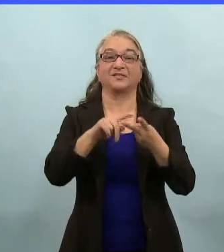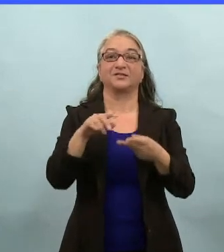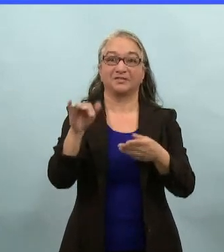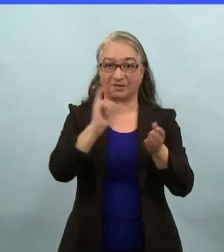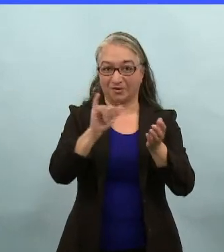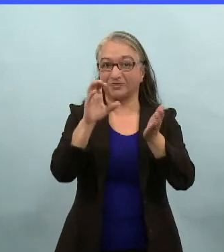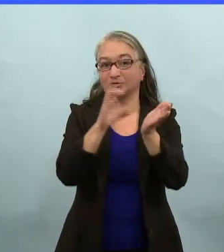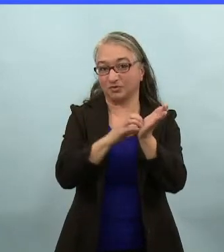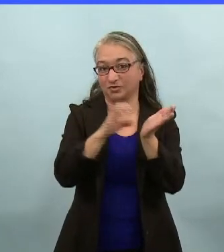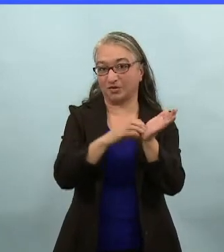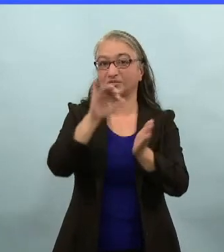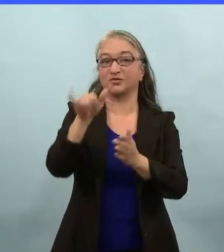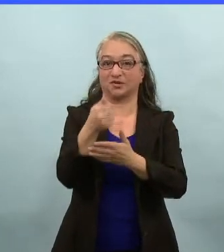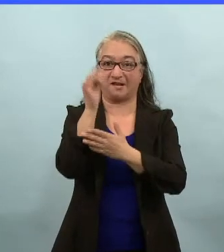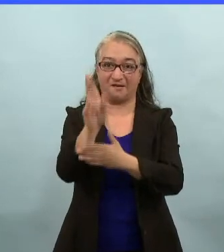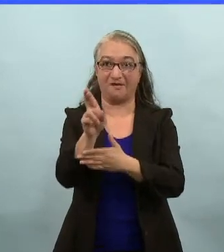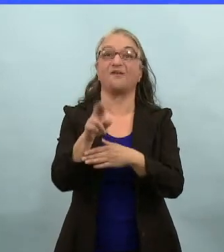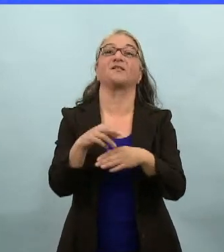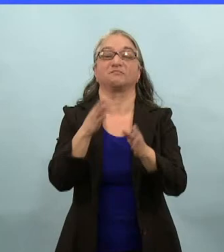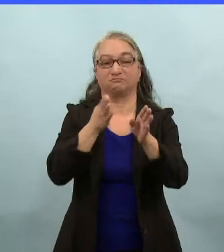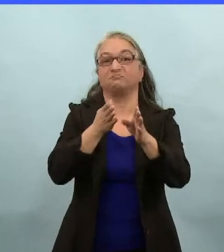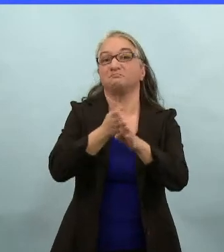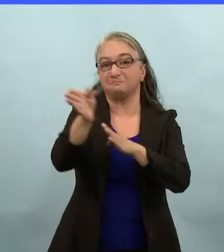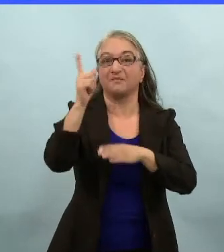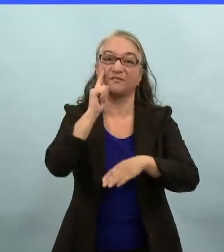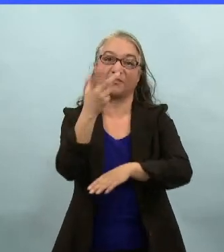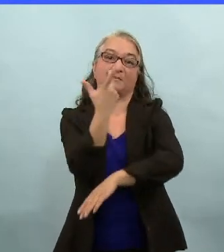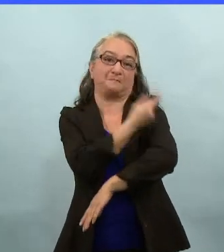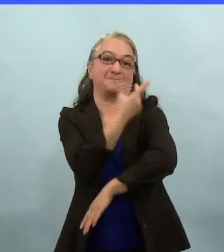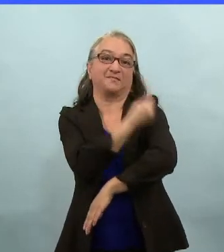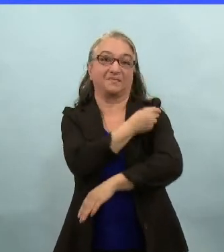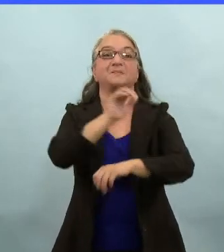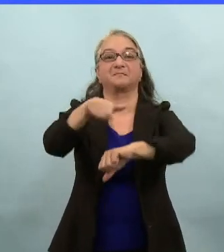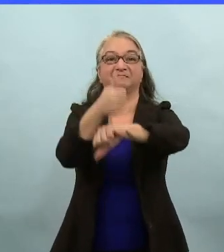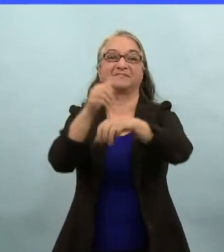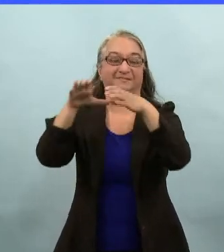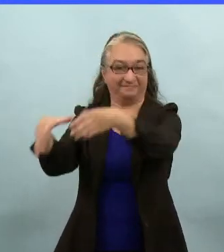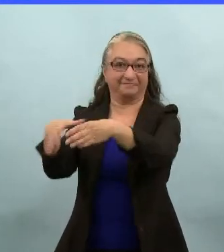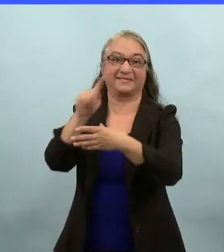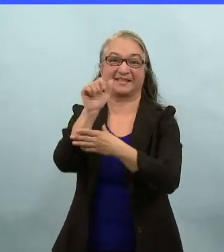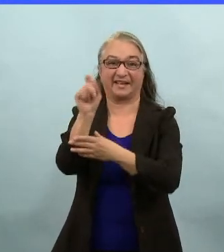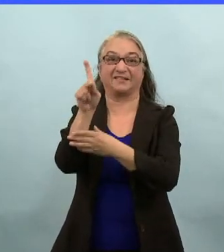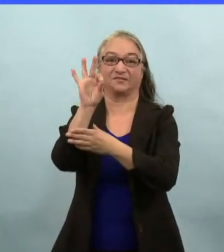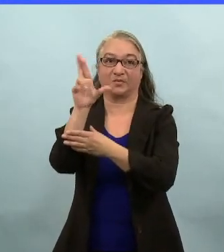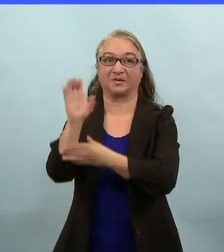today's covet 19 update first off i want to commend our teachers administrators and